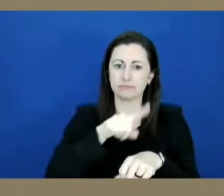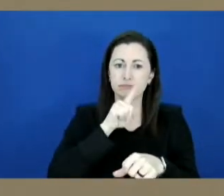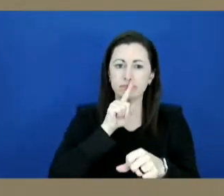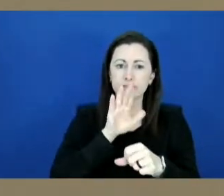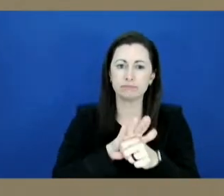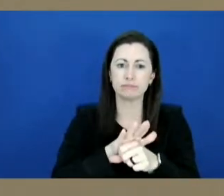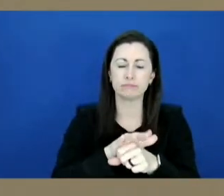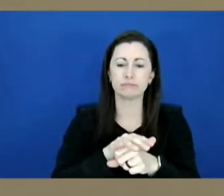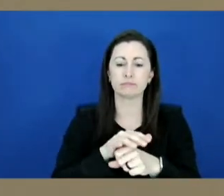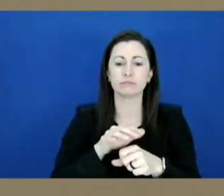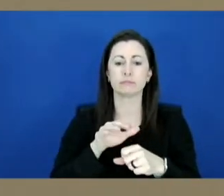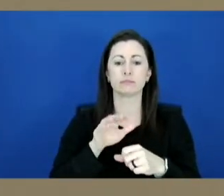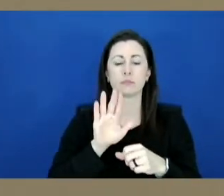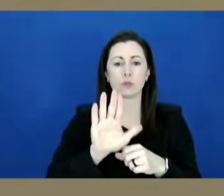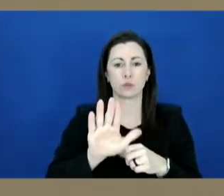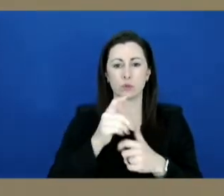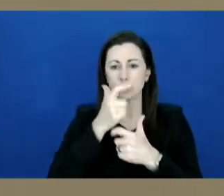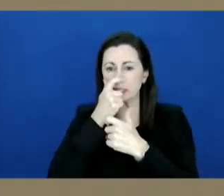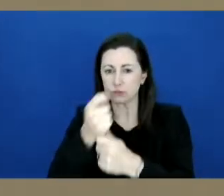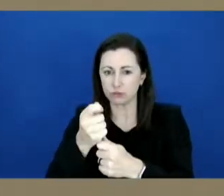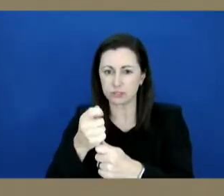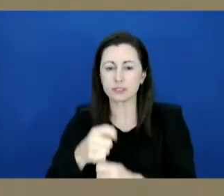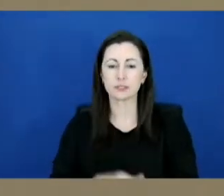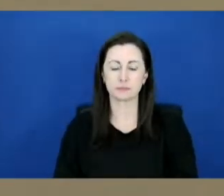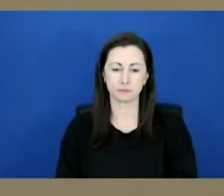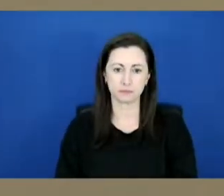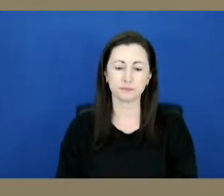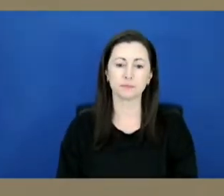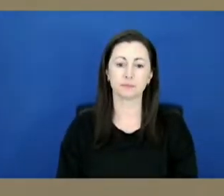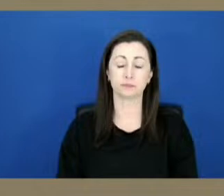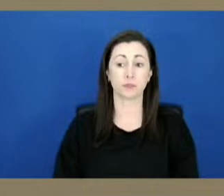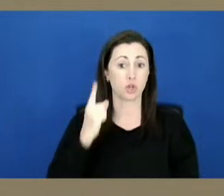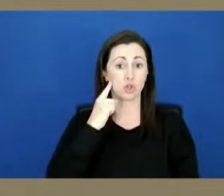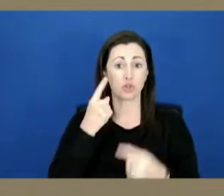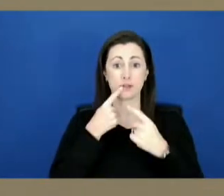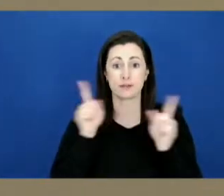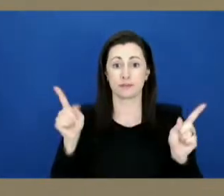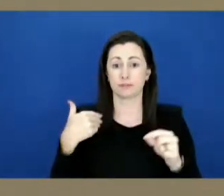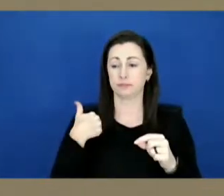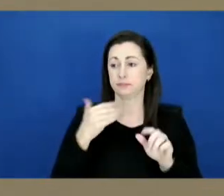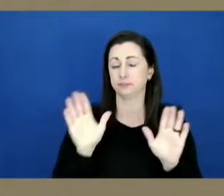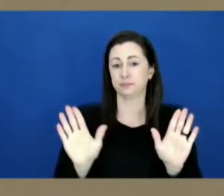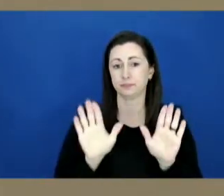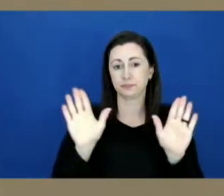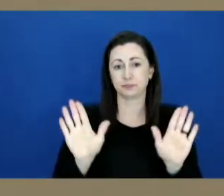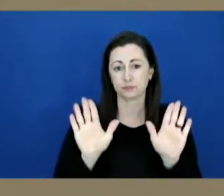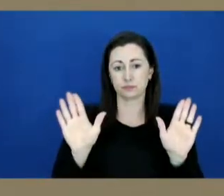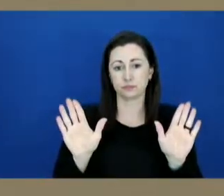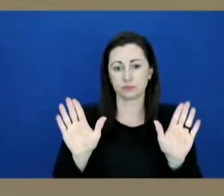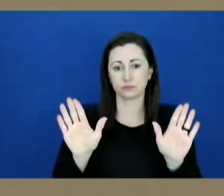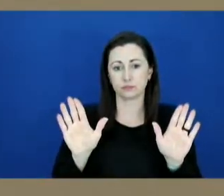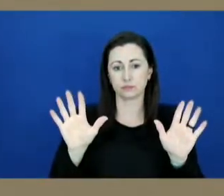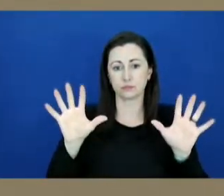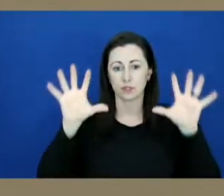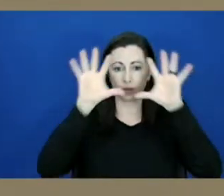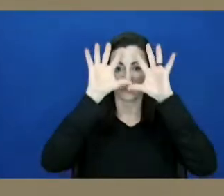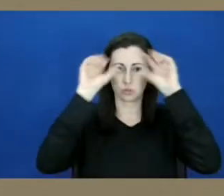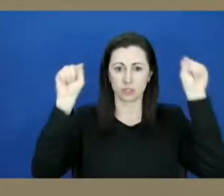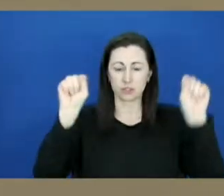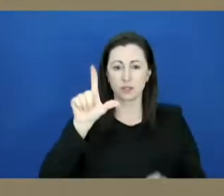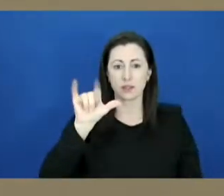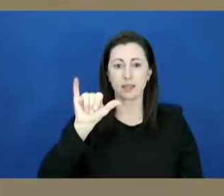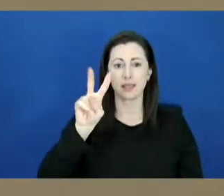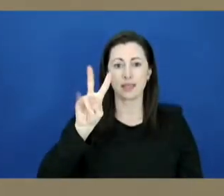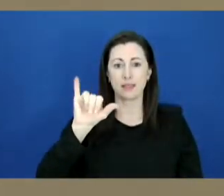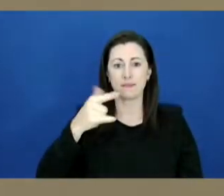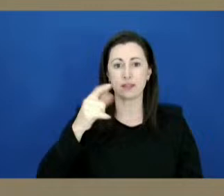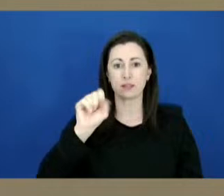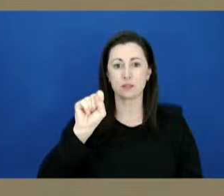THE TIME THAT YOU PUT IN.